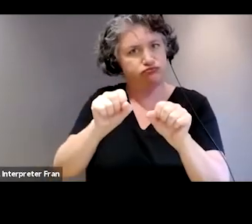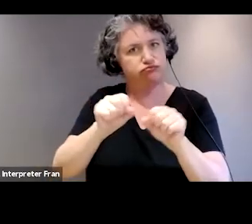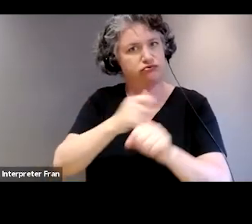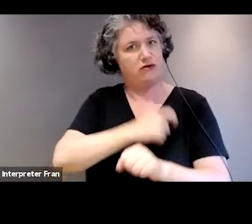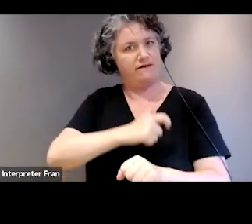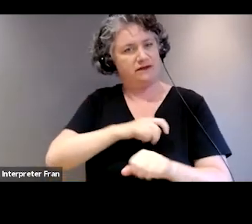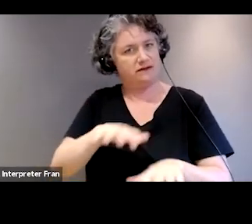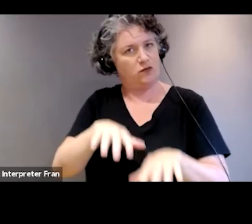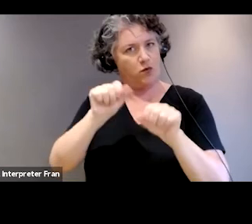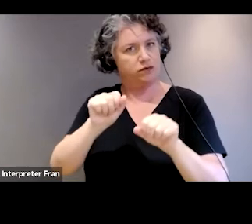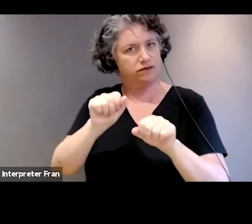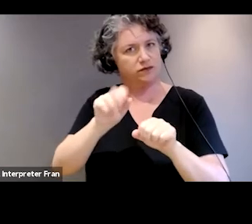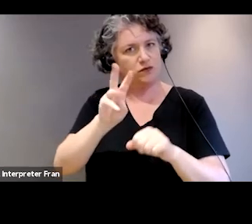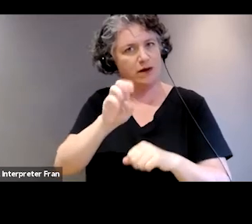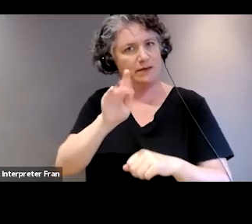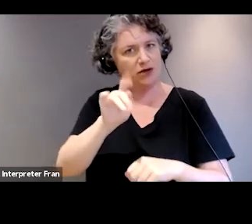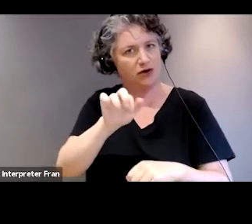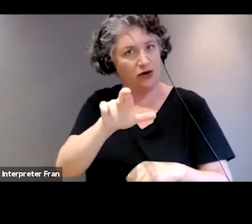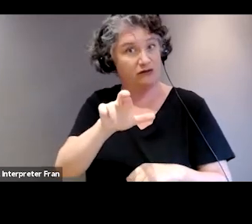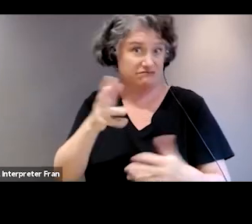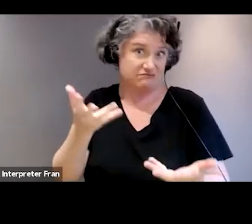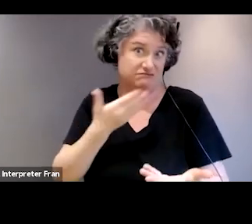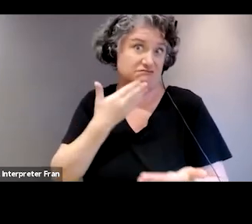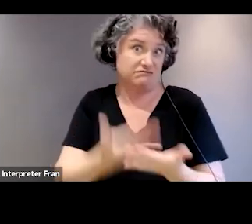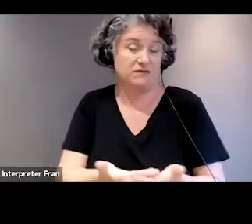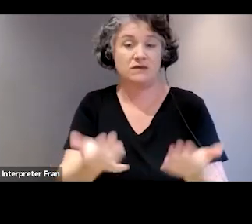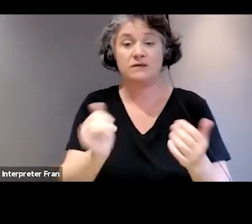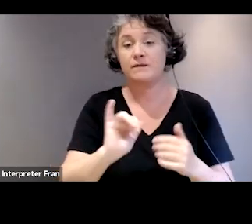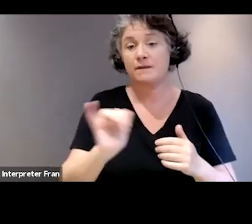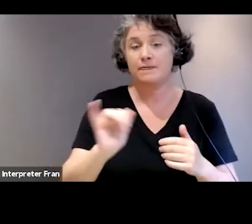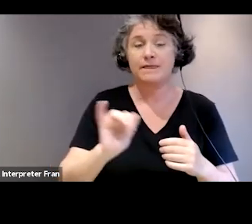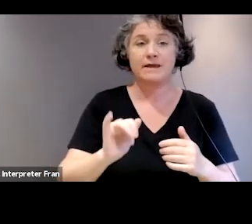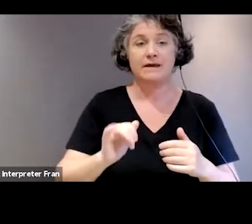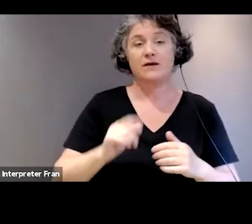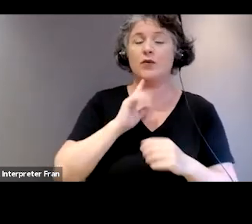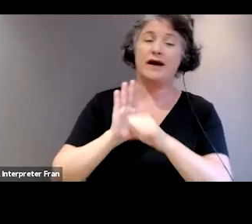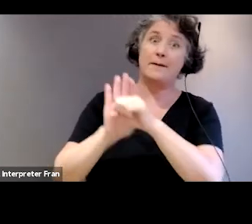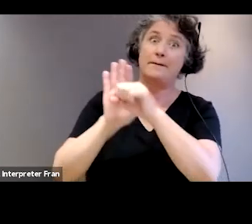So far, project partners have deployed all of our product partners have undertaken web- based outreach, there have been webinars that are community specific that talk